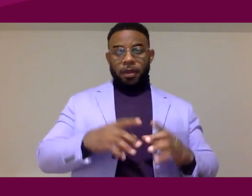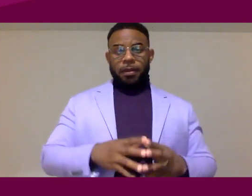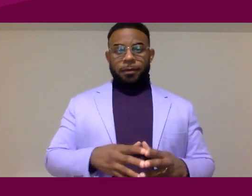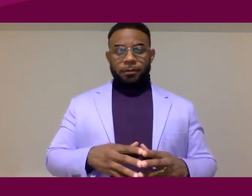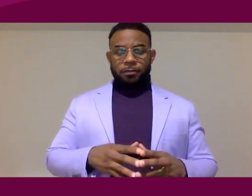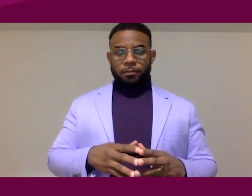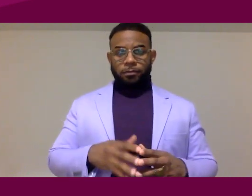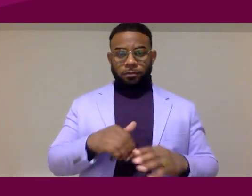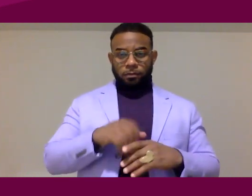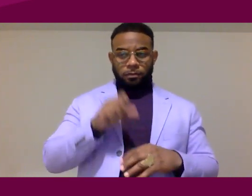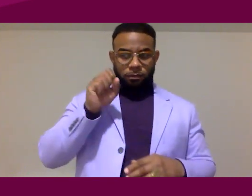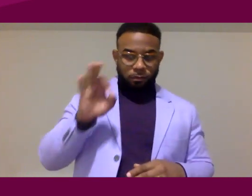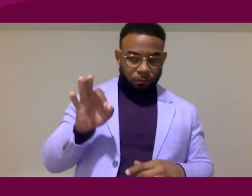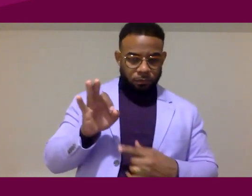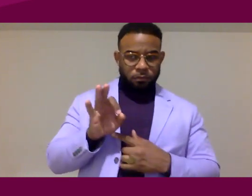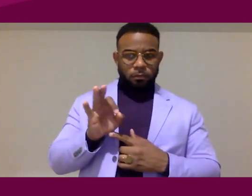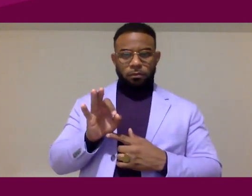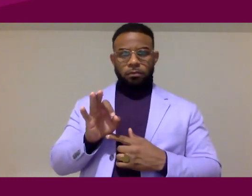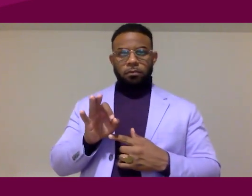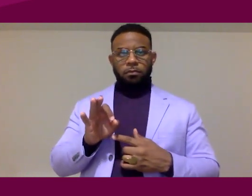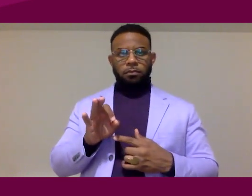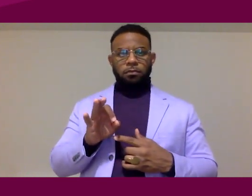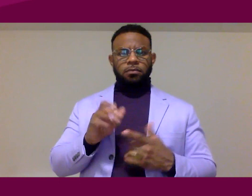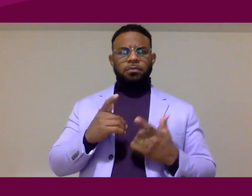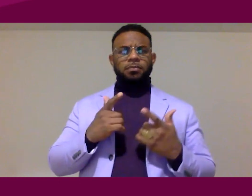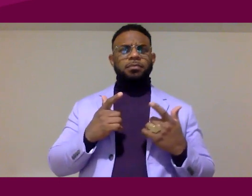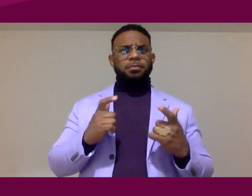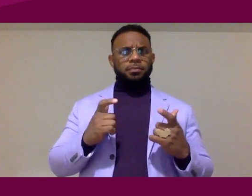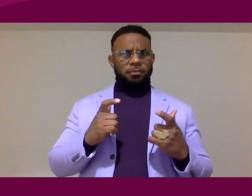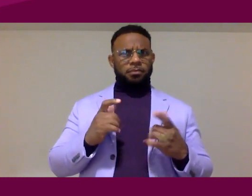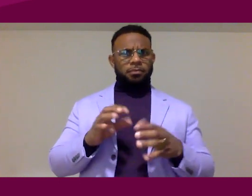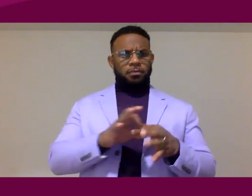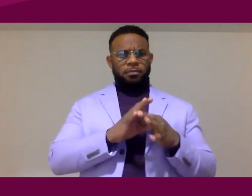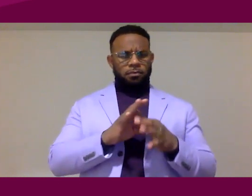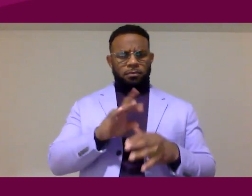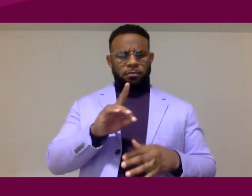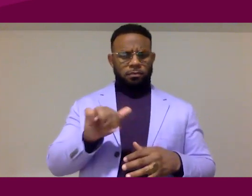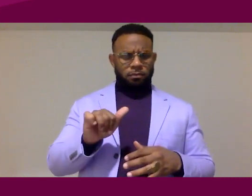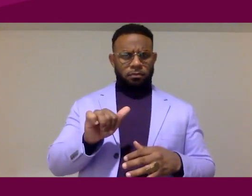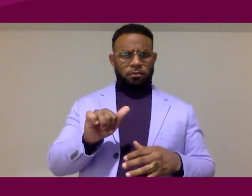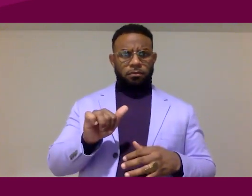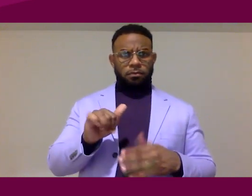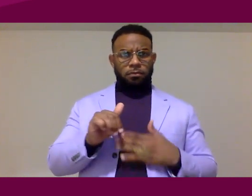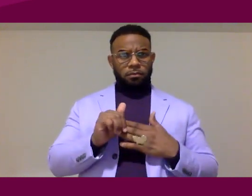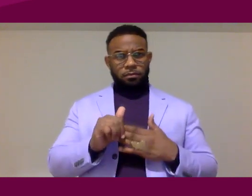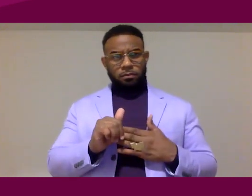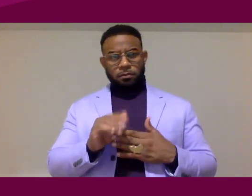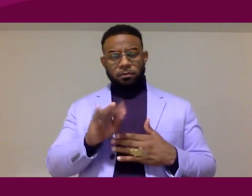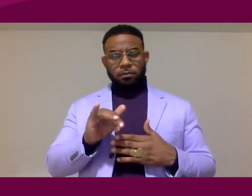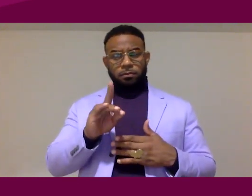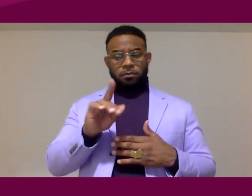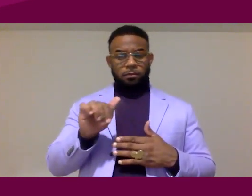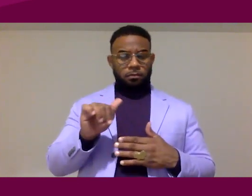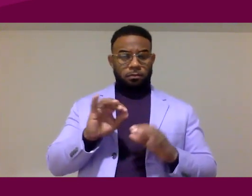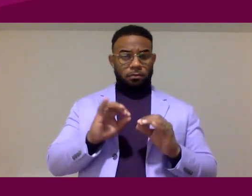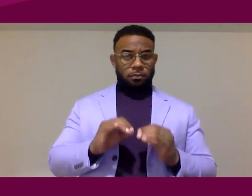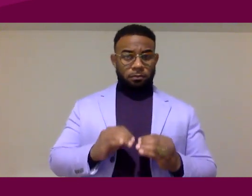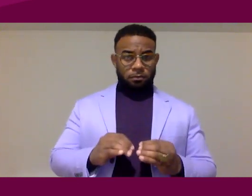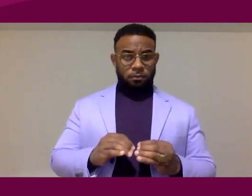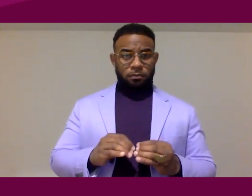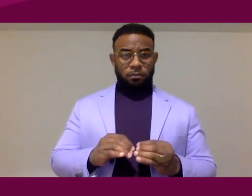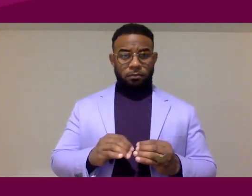And in San Francisco, a major coalition of disability that was led by disability organizations,